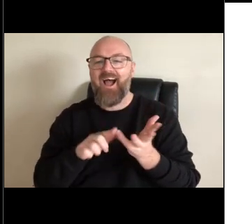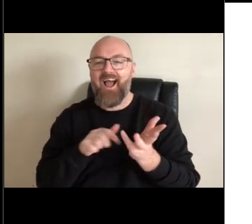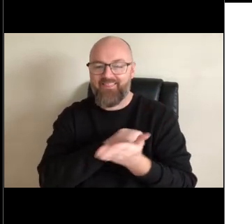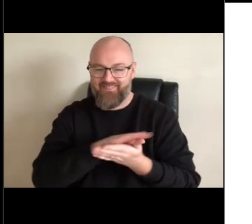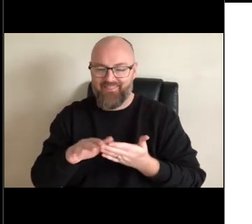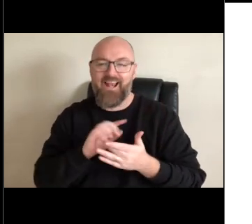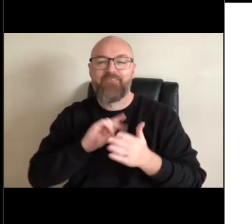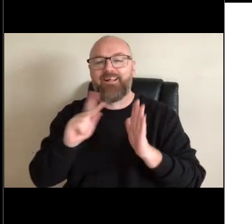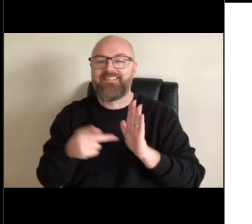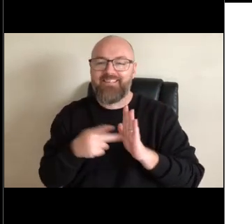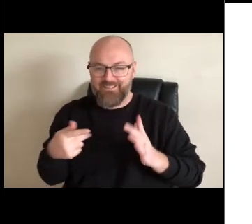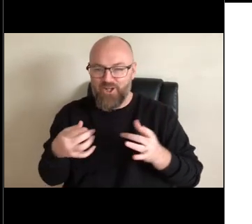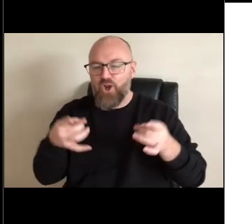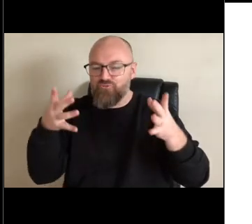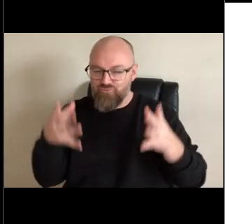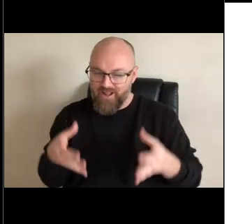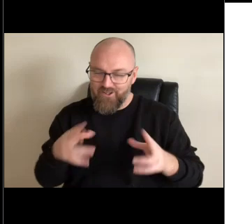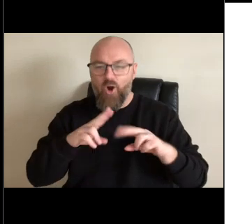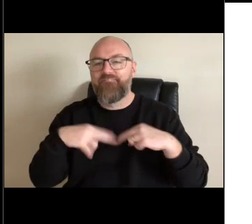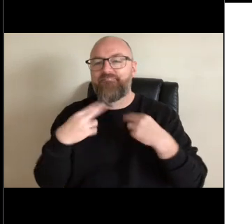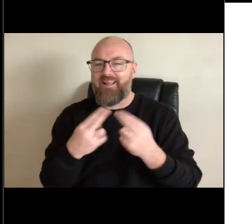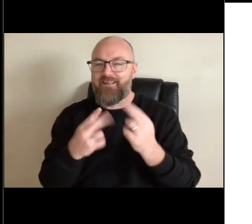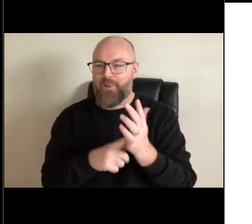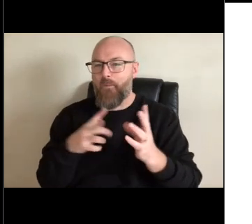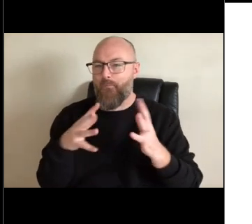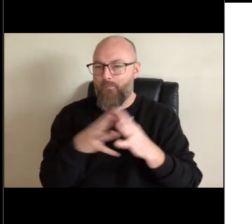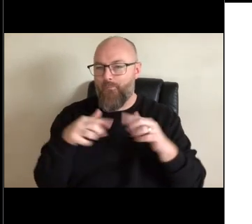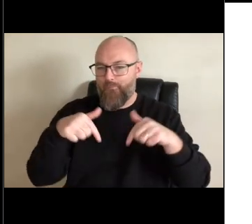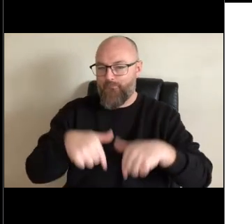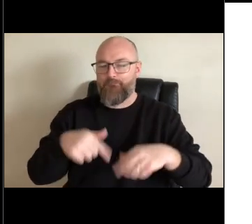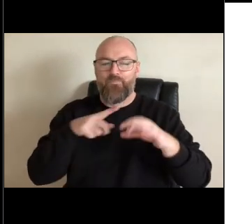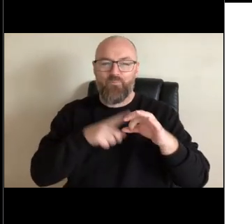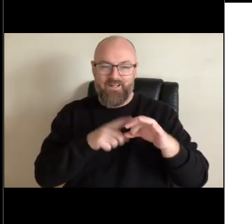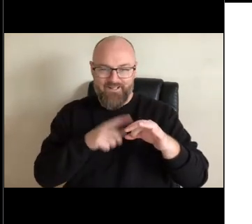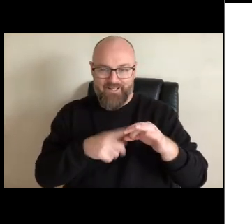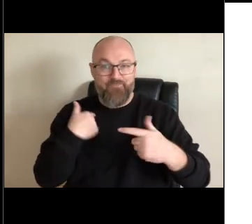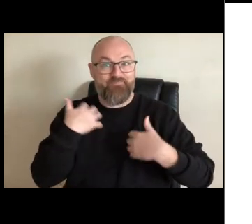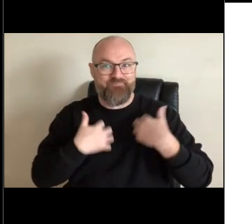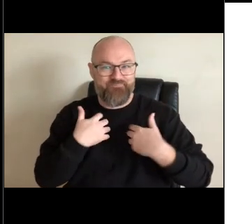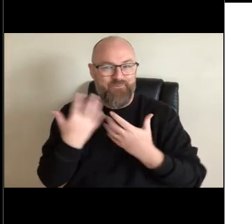at Legal Aid Queensland and um we're delighted to have Mary-ann with us today thank you so some